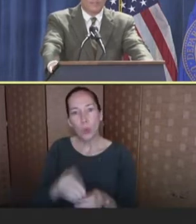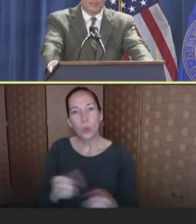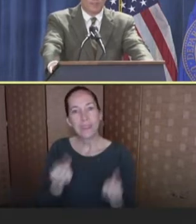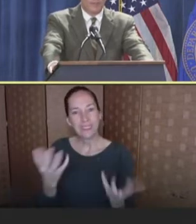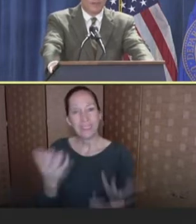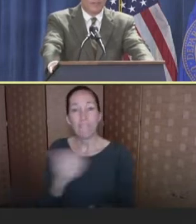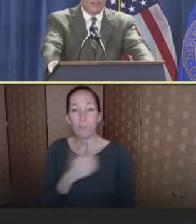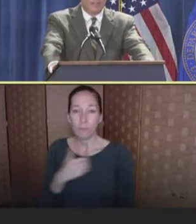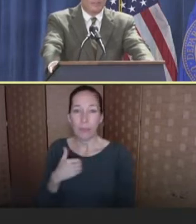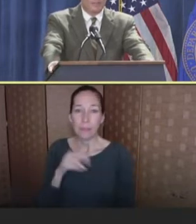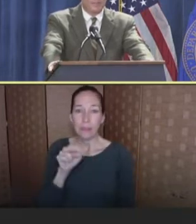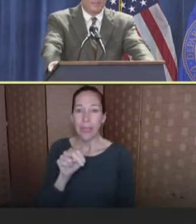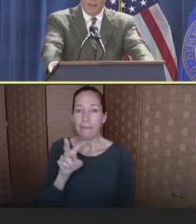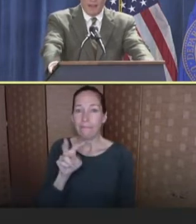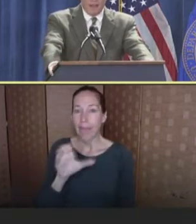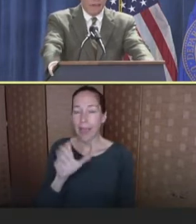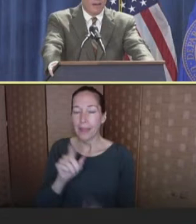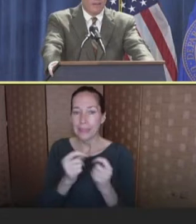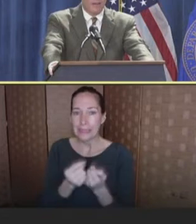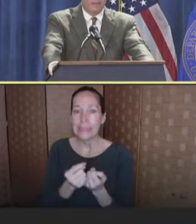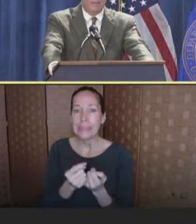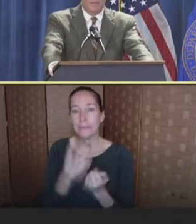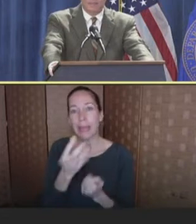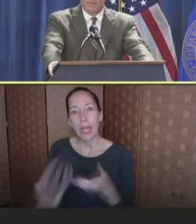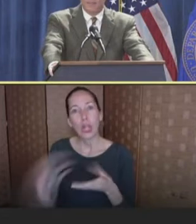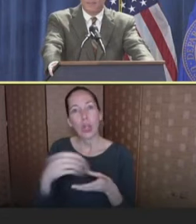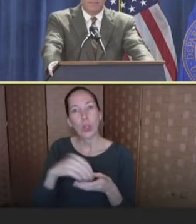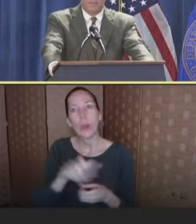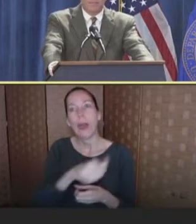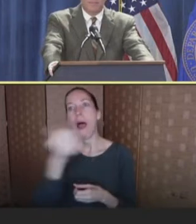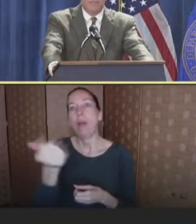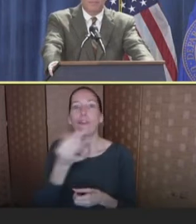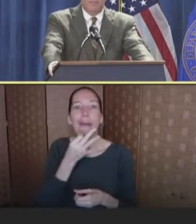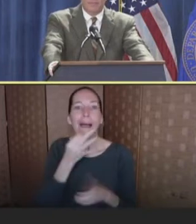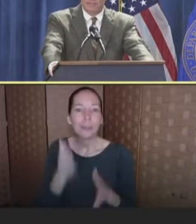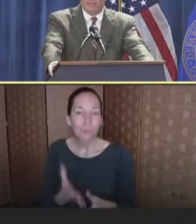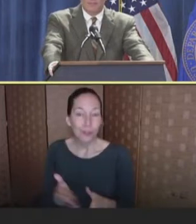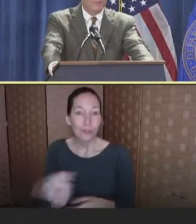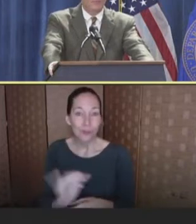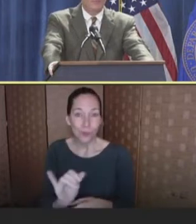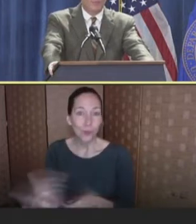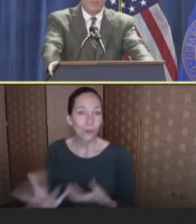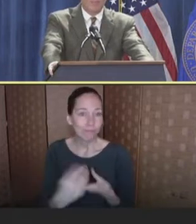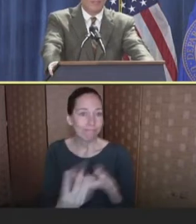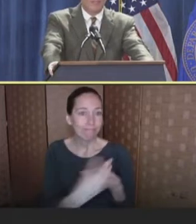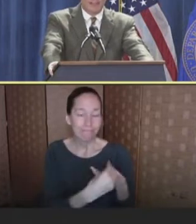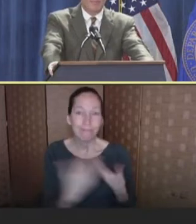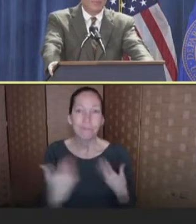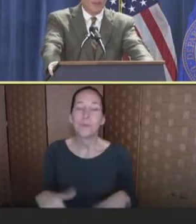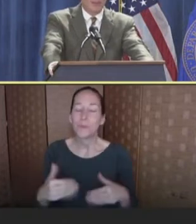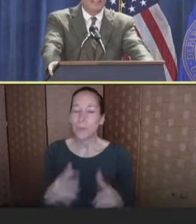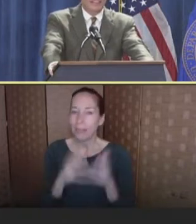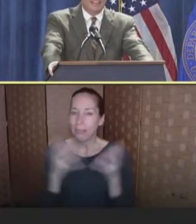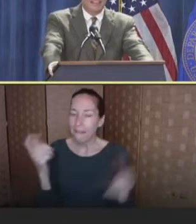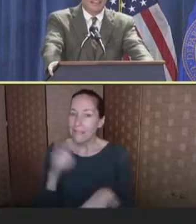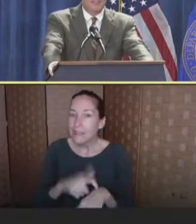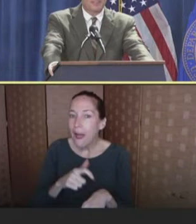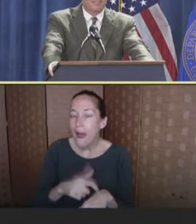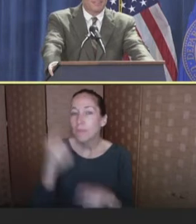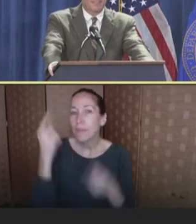several other outside experts. And they've -- there's an enormous amount of time and thought and dedication.